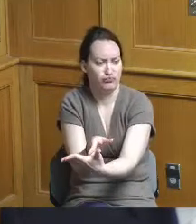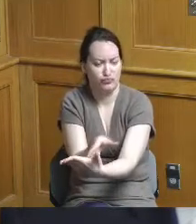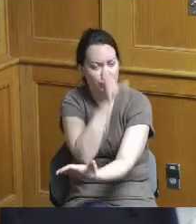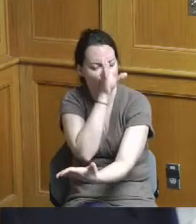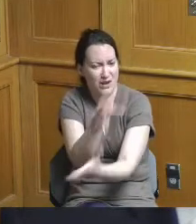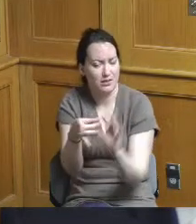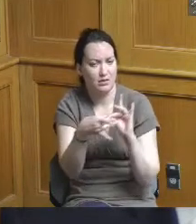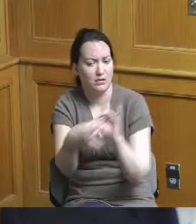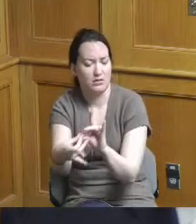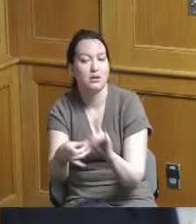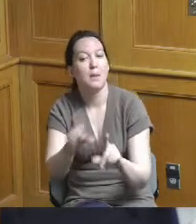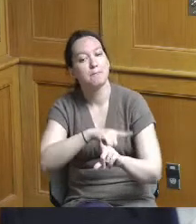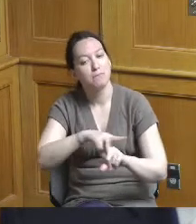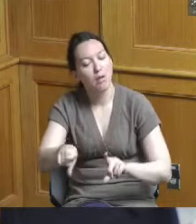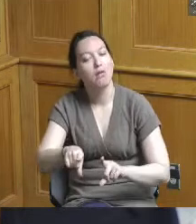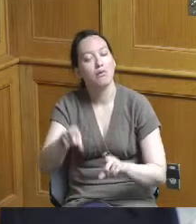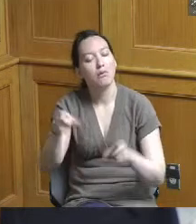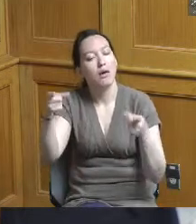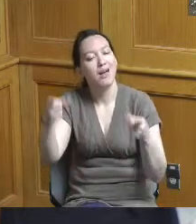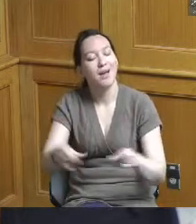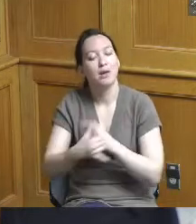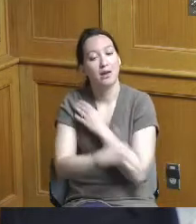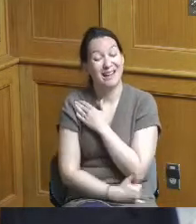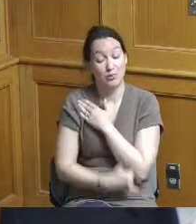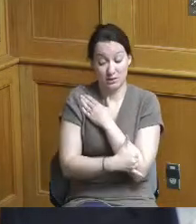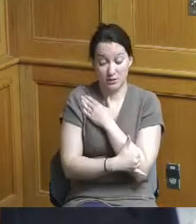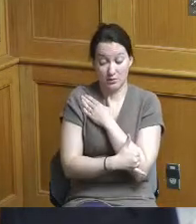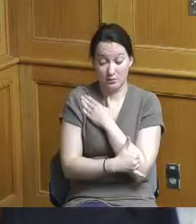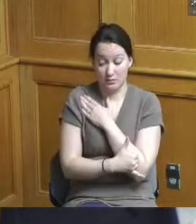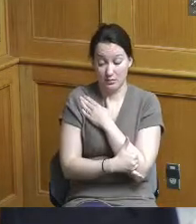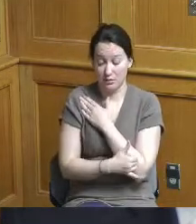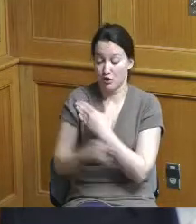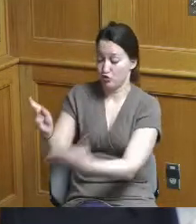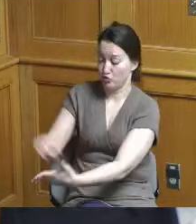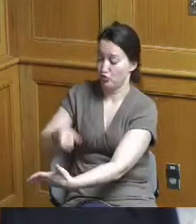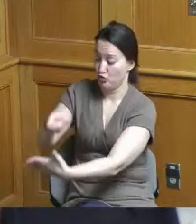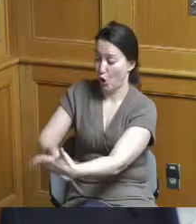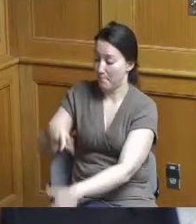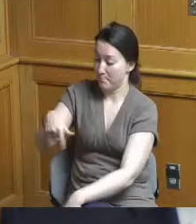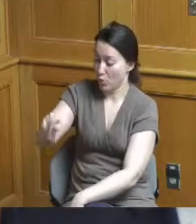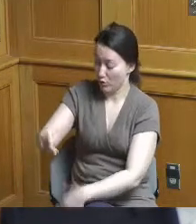on this but this was a case where the county had charged the port with moving forward with this and